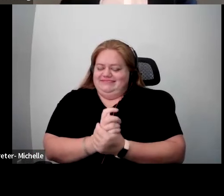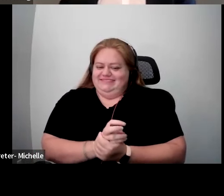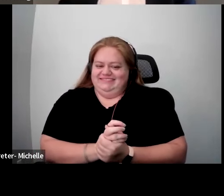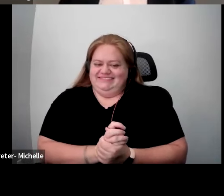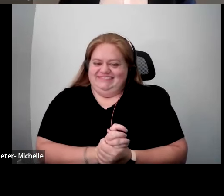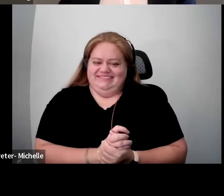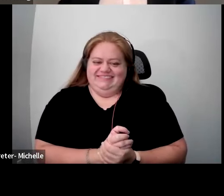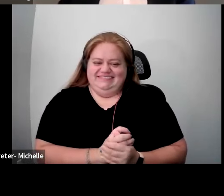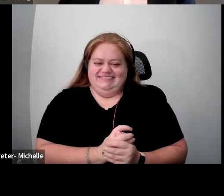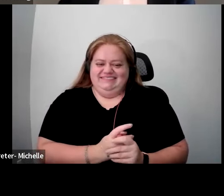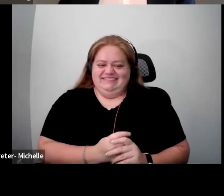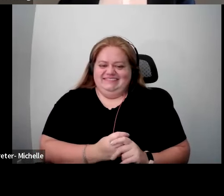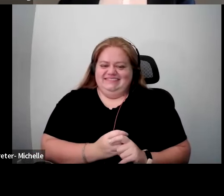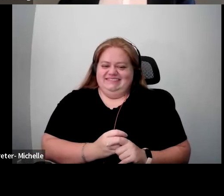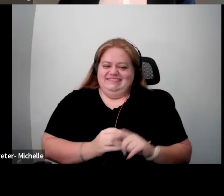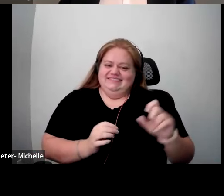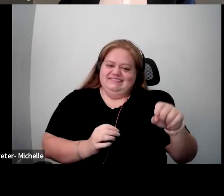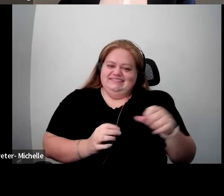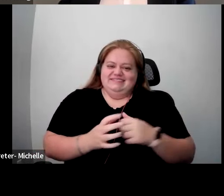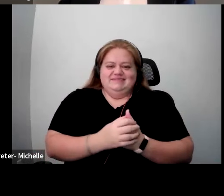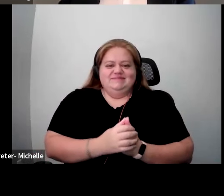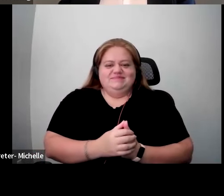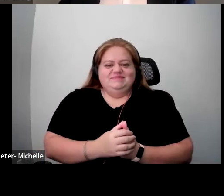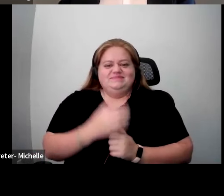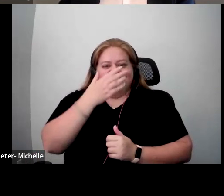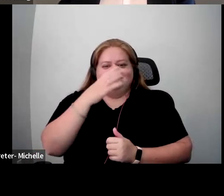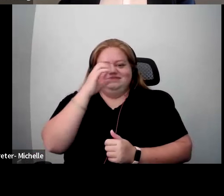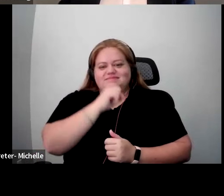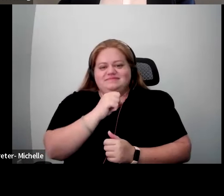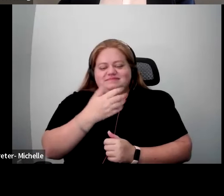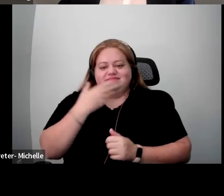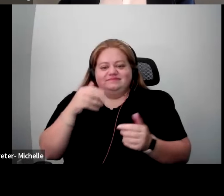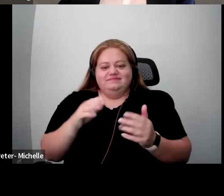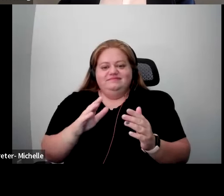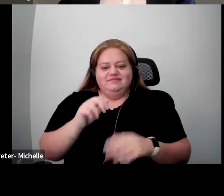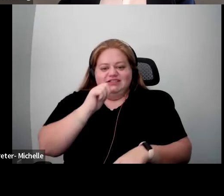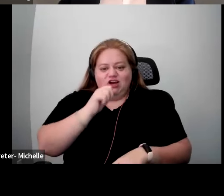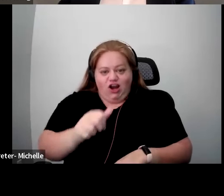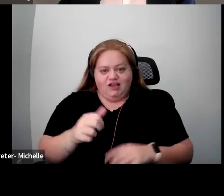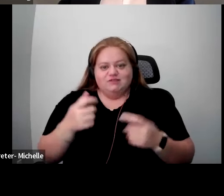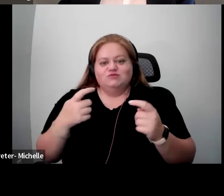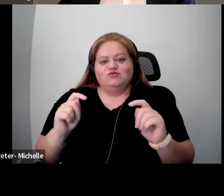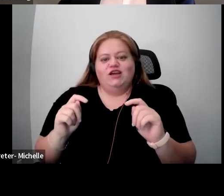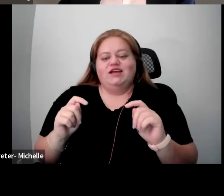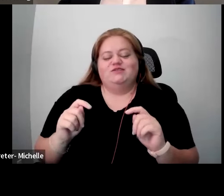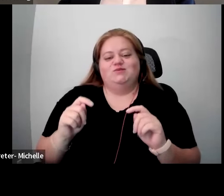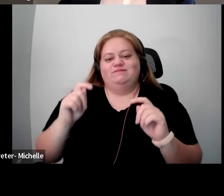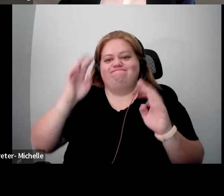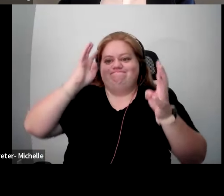Yeah, so I guess so the best way is not to try to reinvent the wheel.